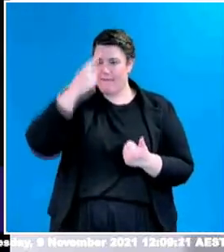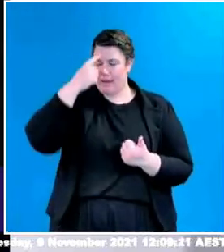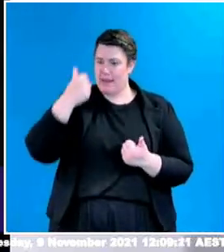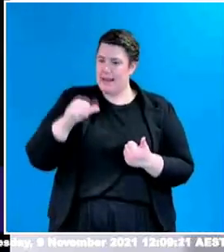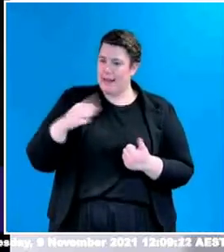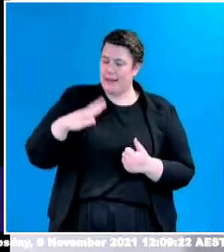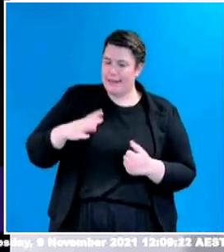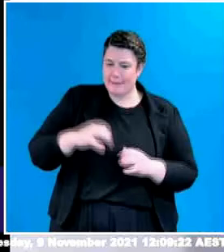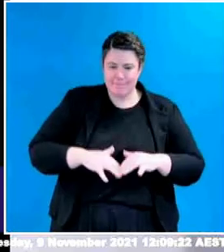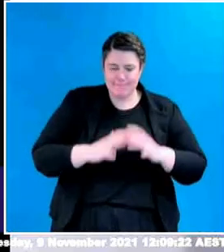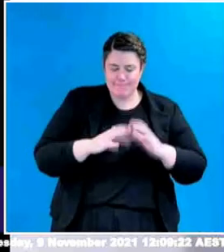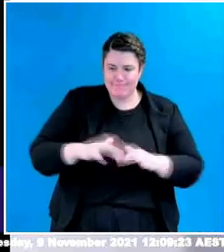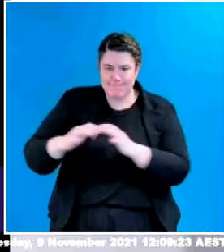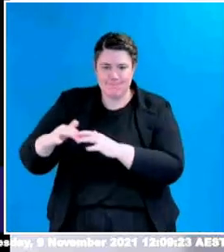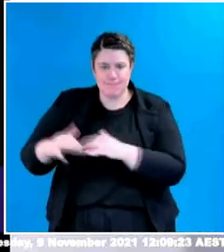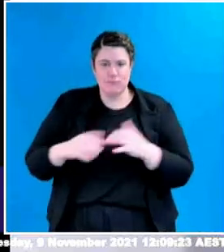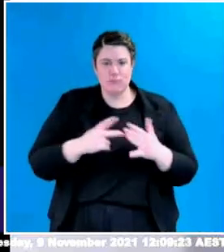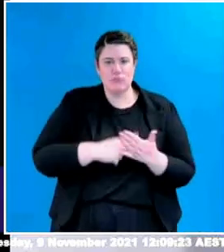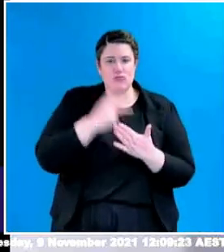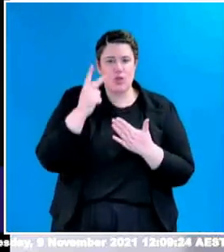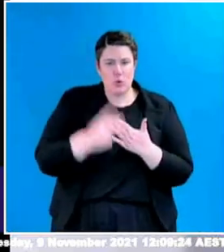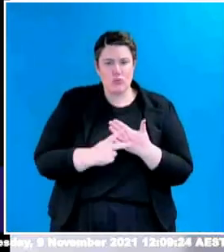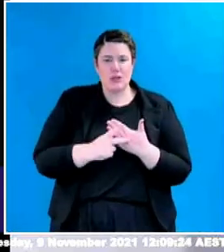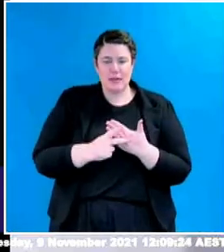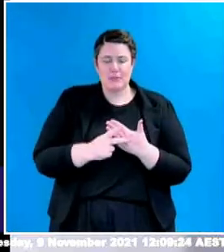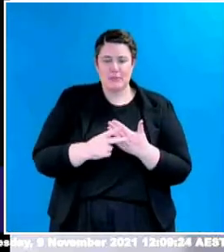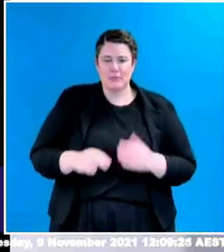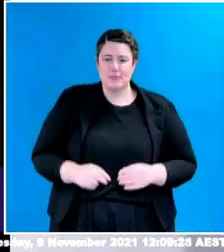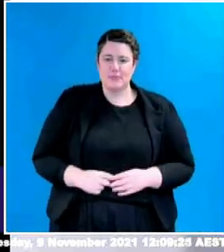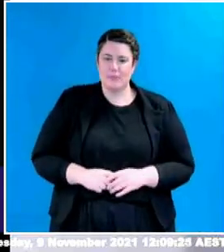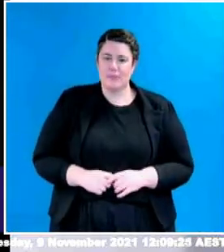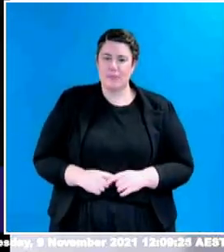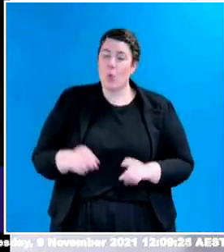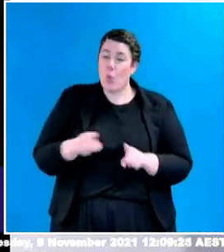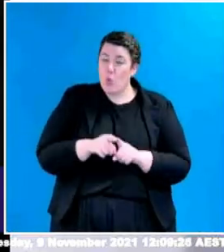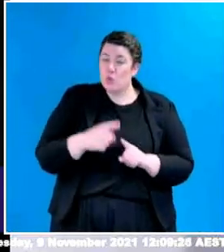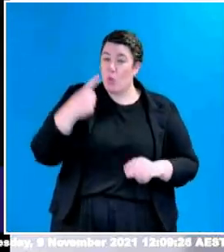It also gives a really strong indication of the level of priority that